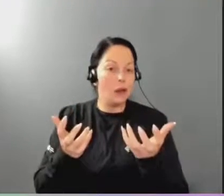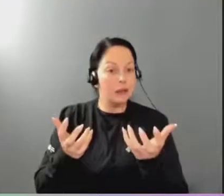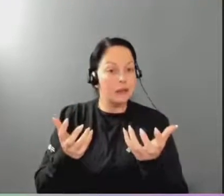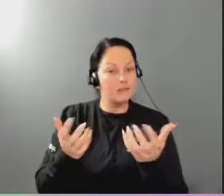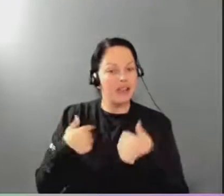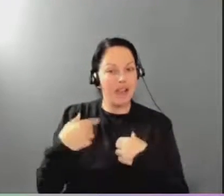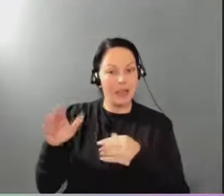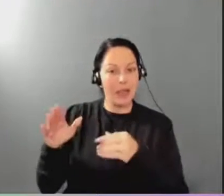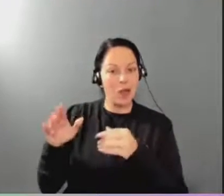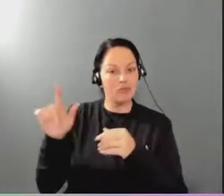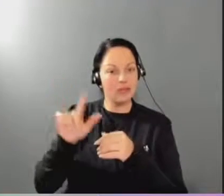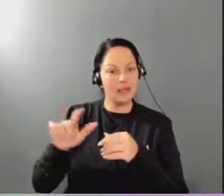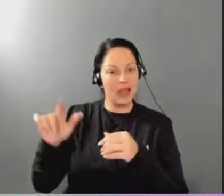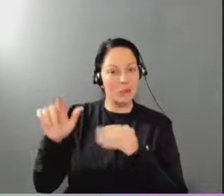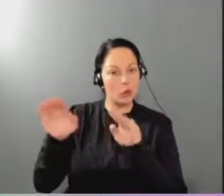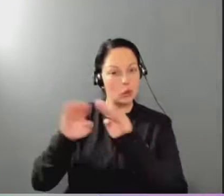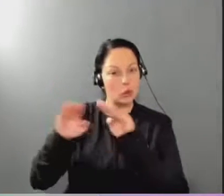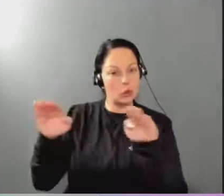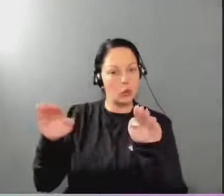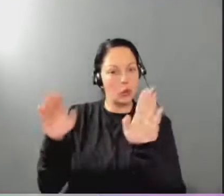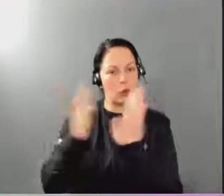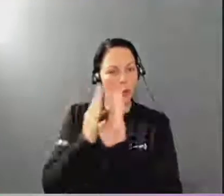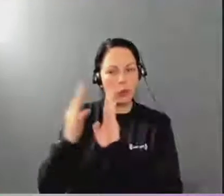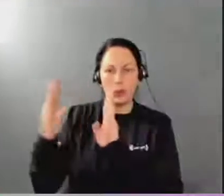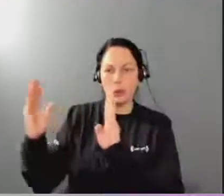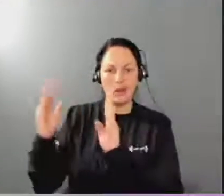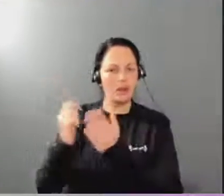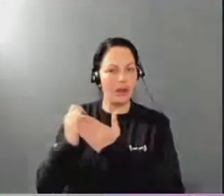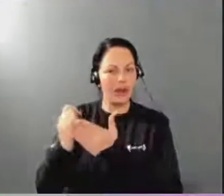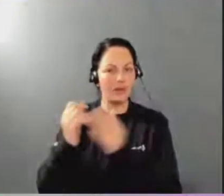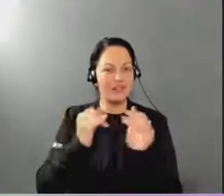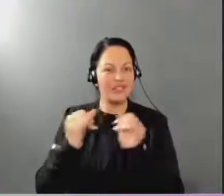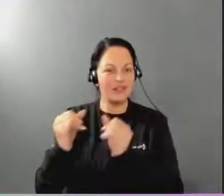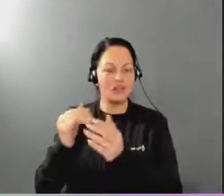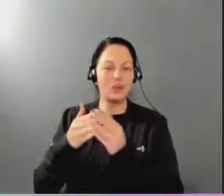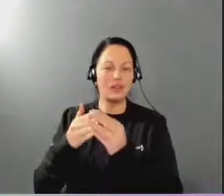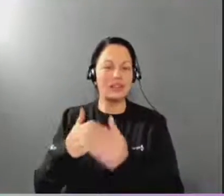thank you for coming up with the paper version of the book. Because a lot of people would like it in their